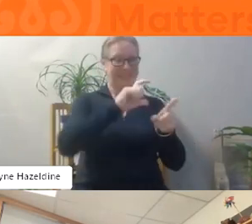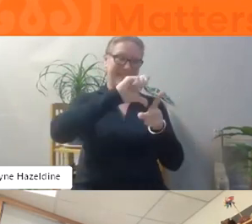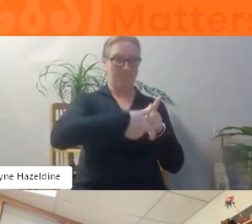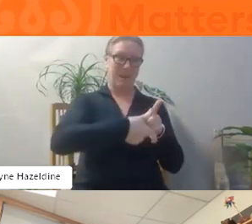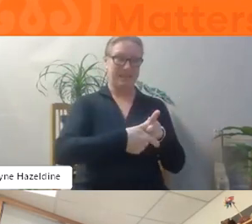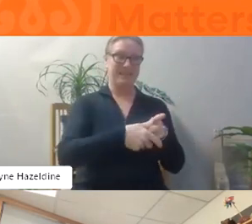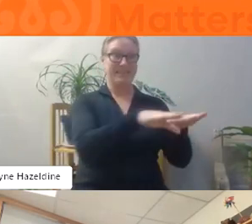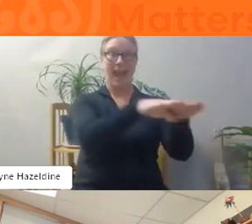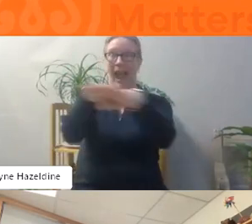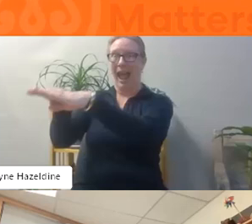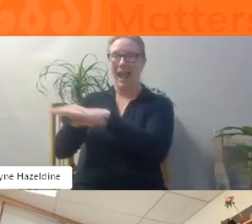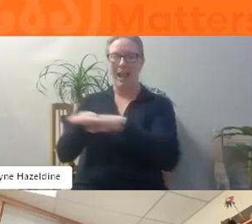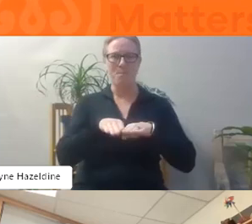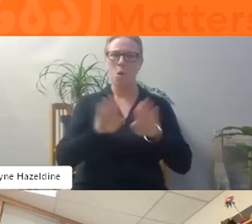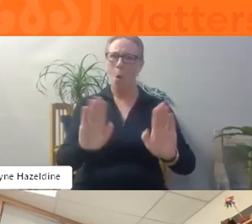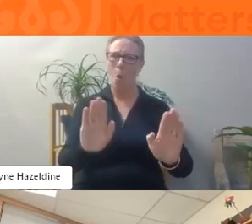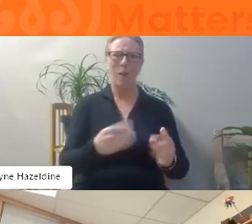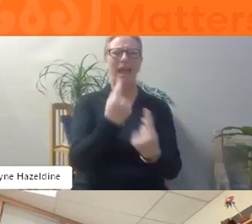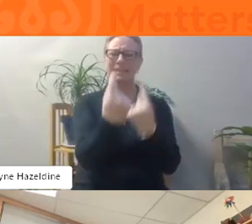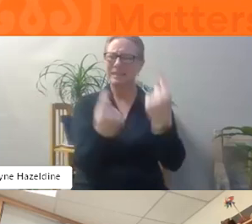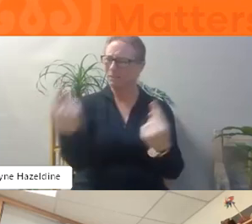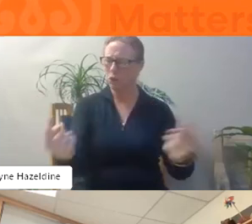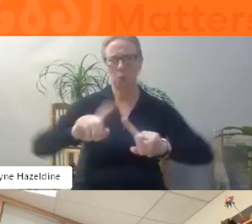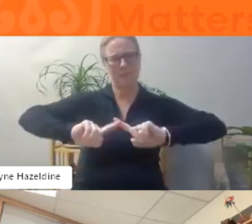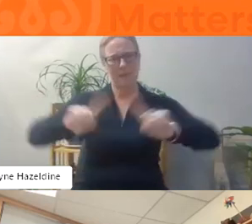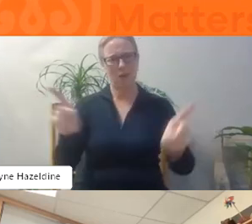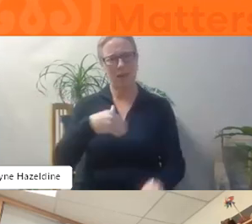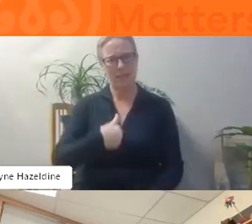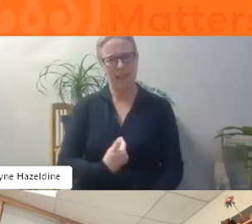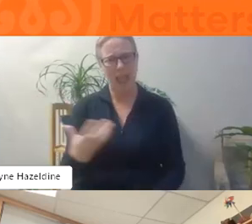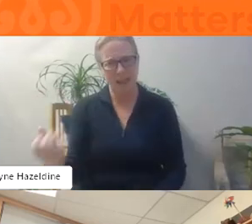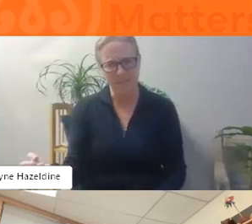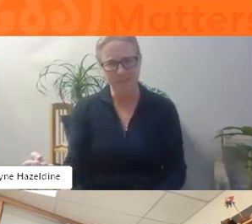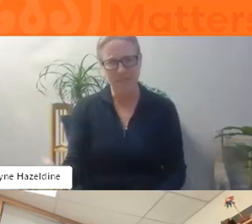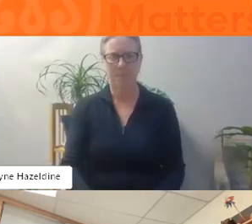We are individuals with different needs." The second big whakaaro